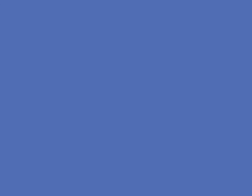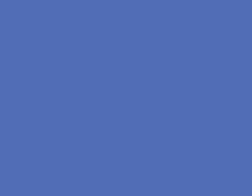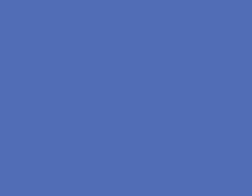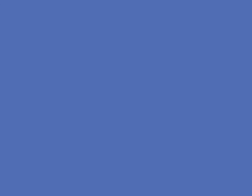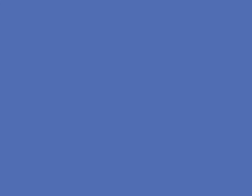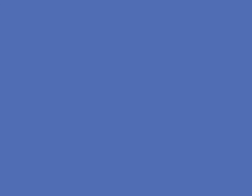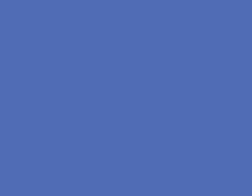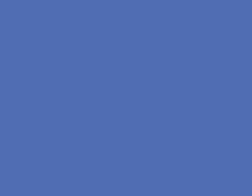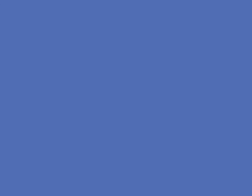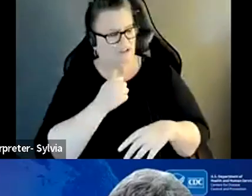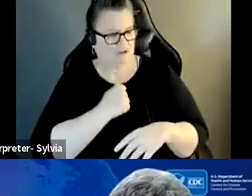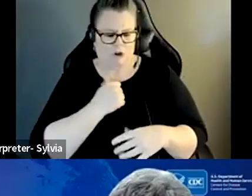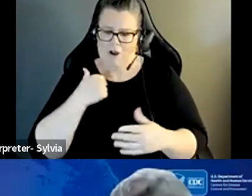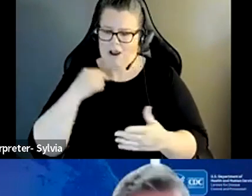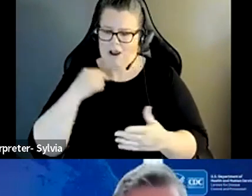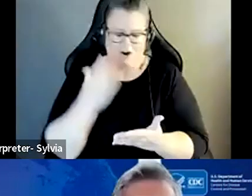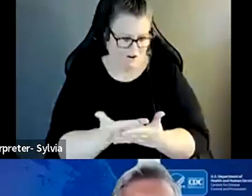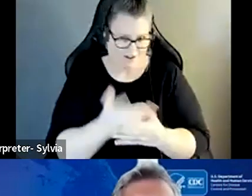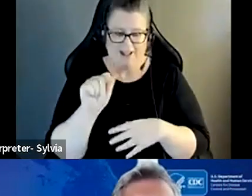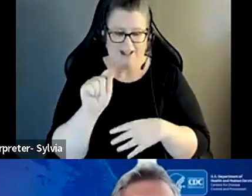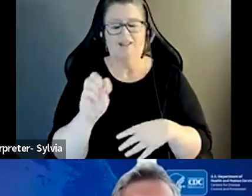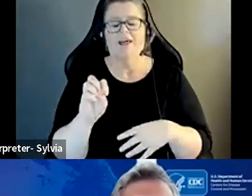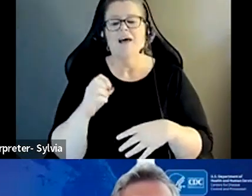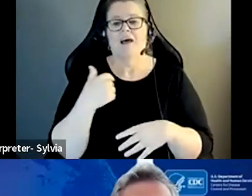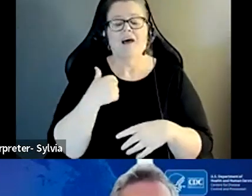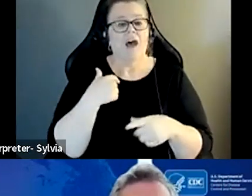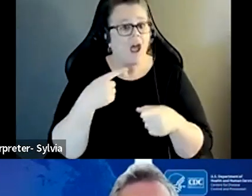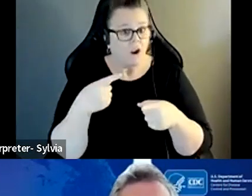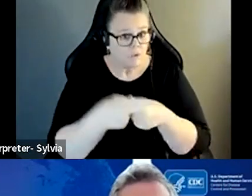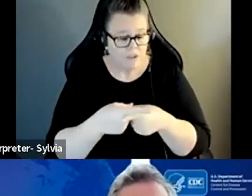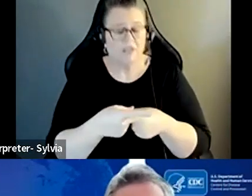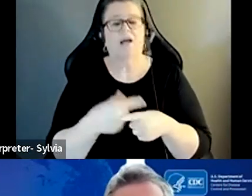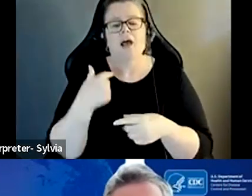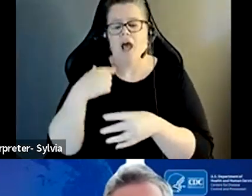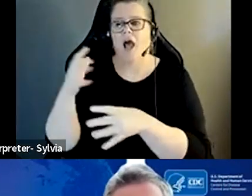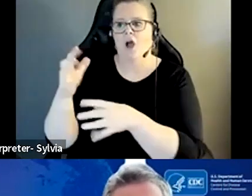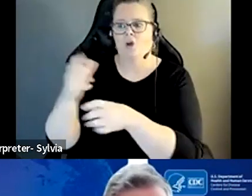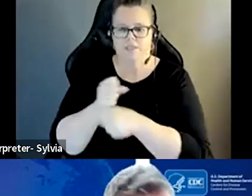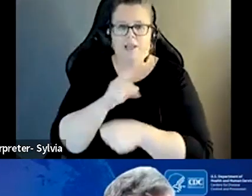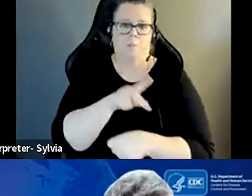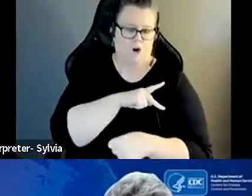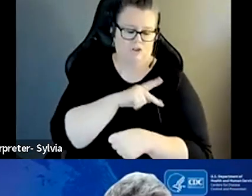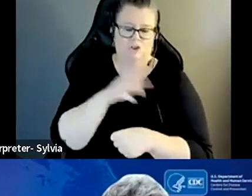So my conflicts are I've received personals funds and research funds from both .